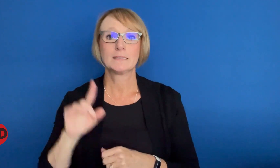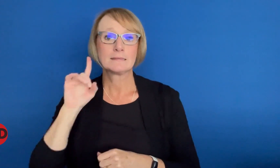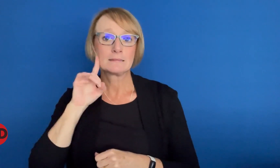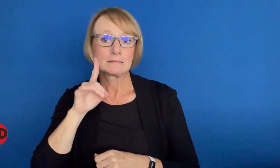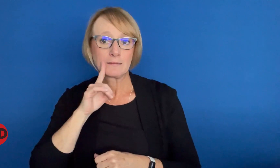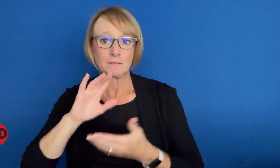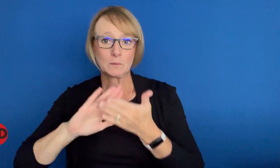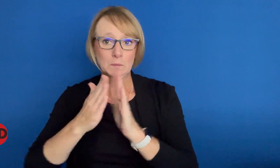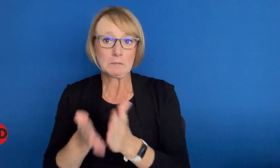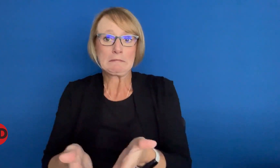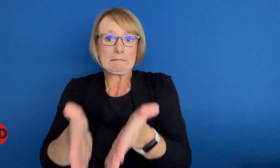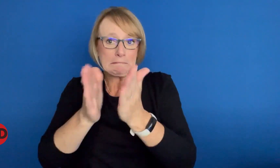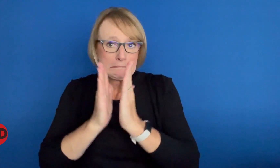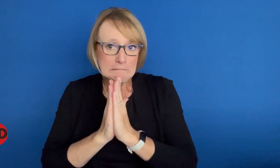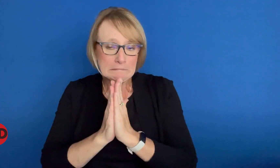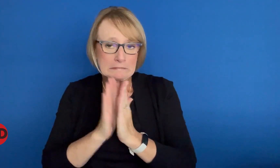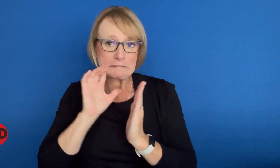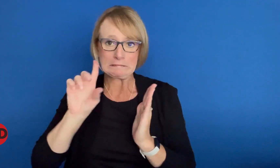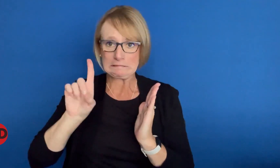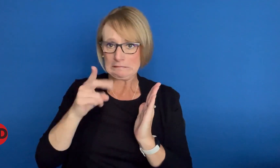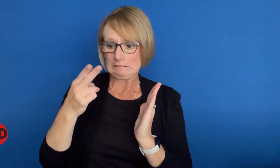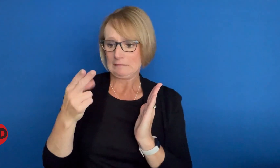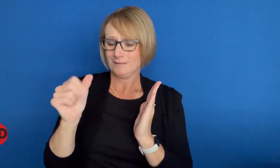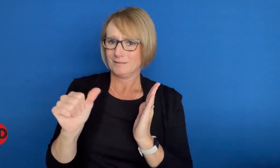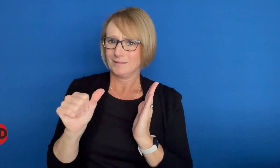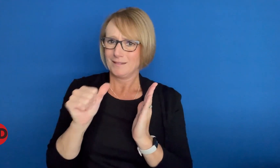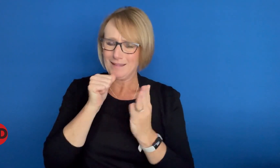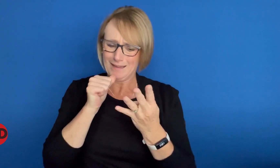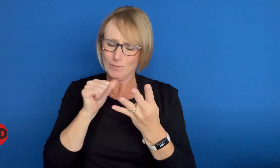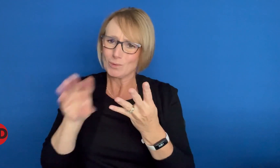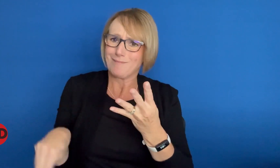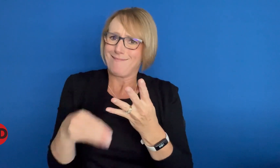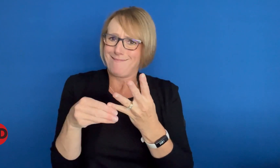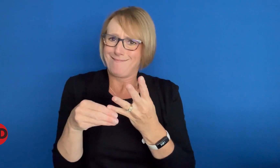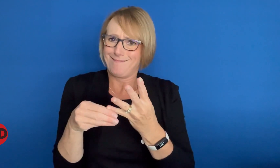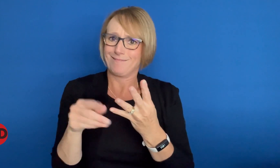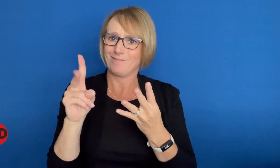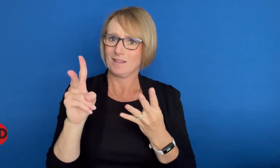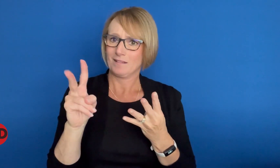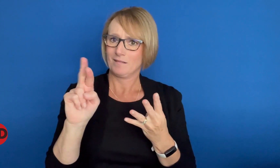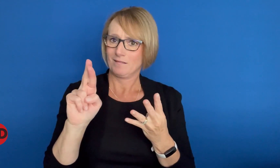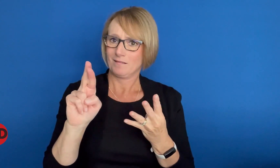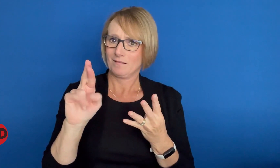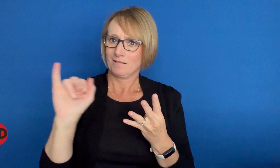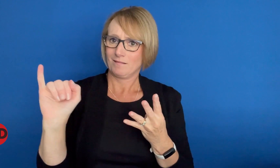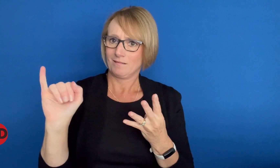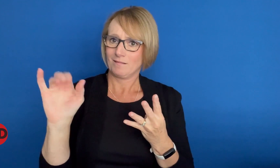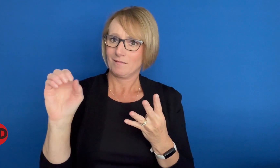asked DHA to add VRI as an additional interpreting service choice.